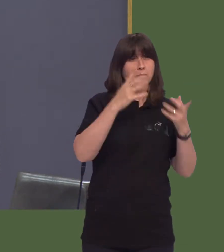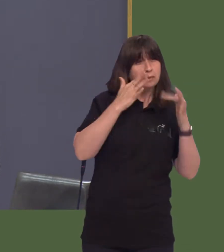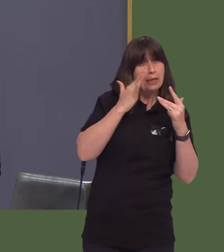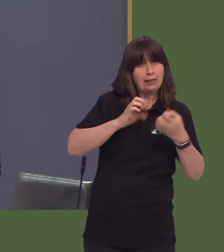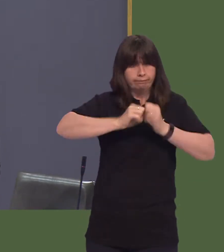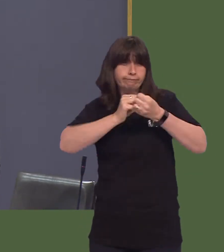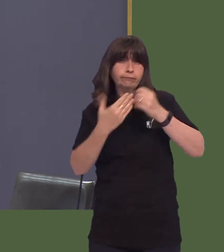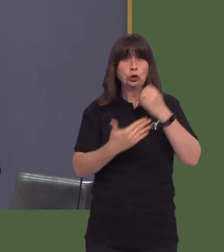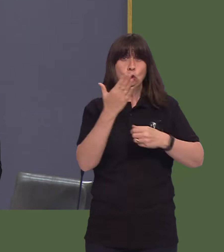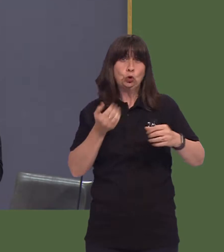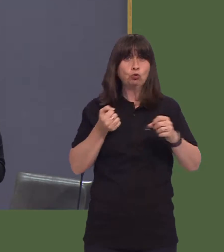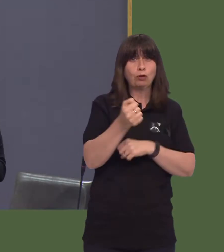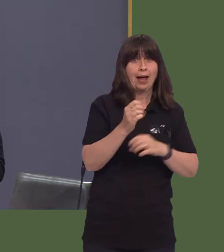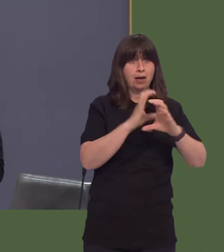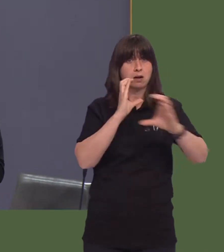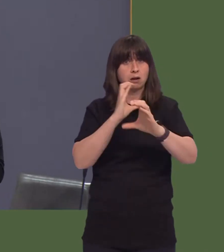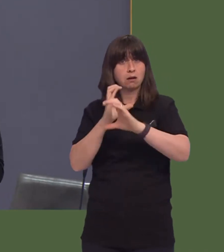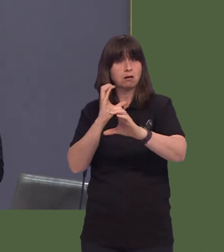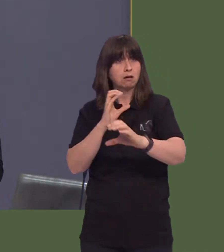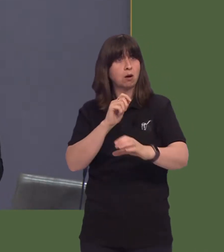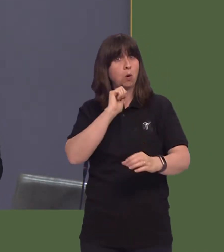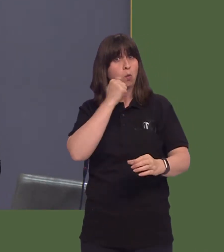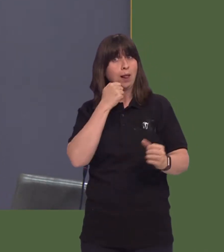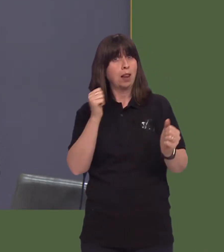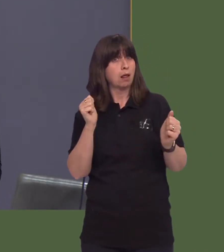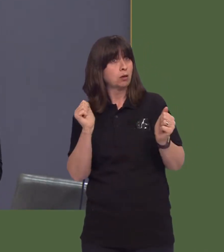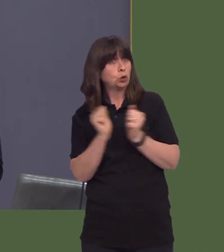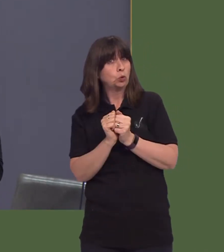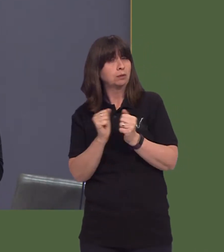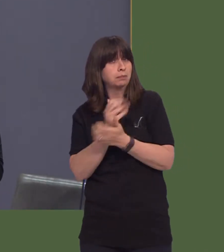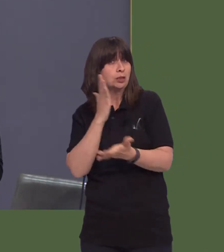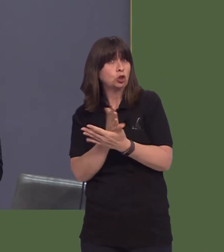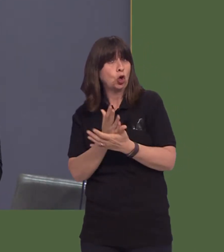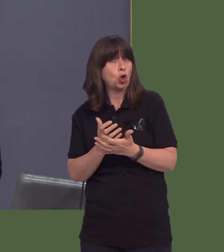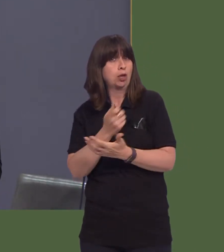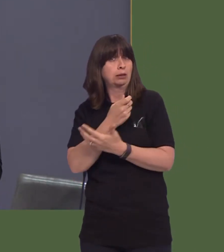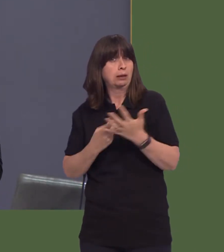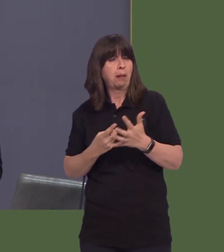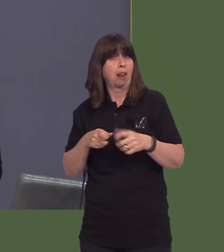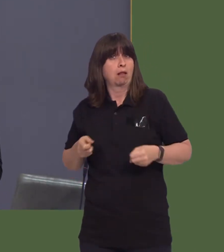new railway vehicles, afford the railway industry to ensure the accessibility of trains for persons of reduced mobility in Wales?